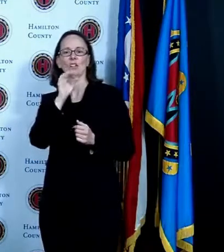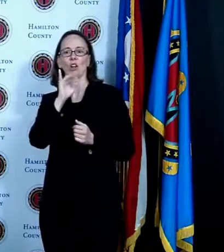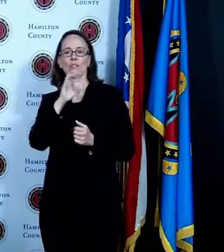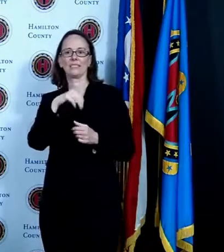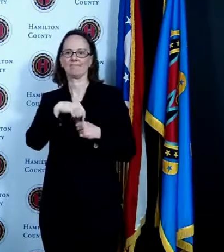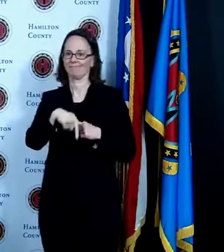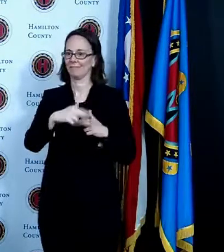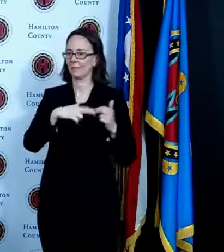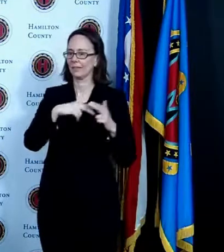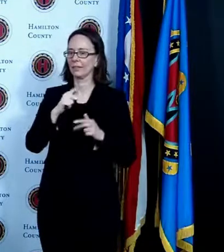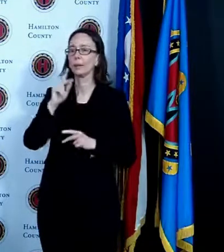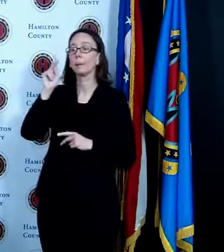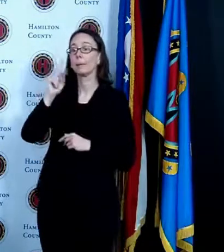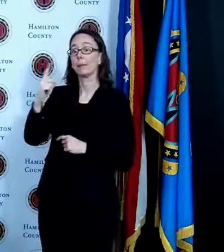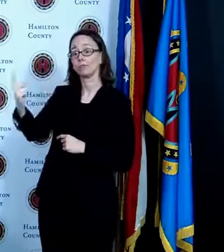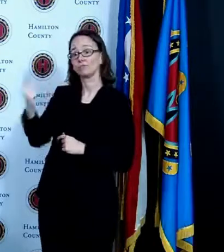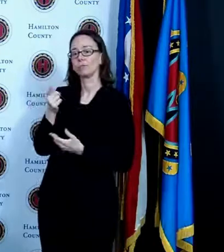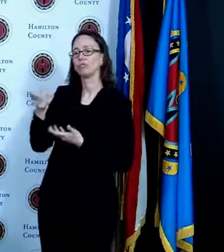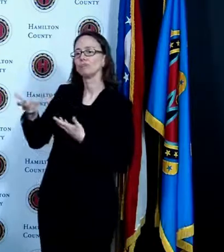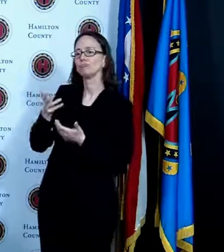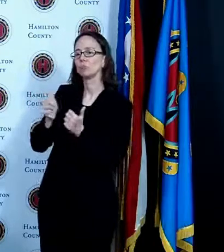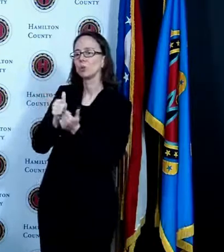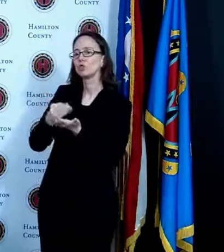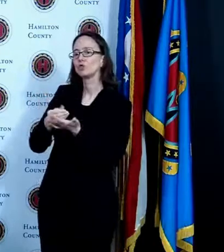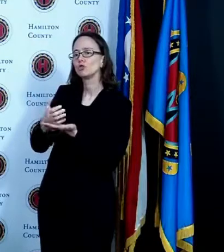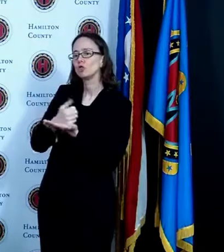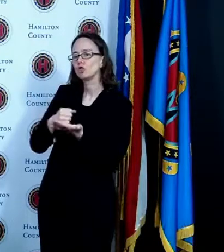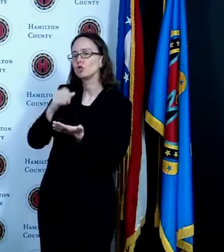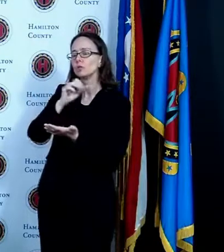from the Treasurer's Office and get a receipt and so we are gonna open up the